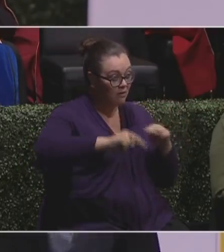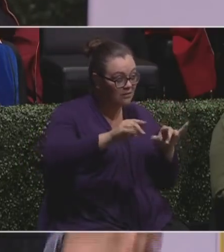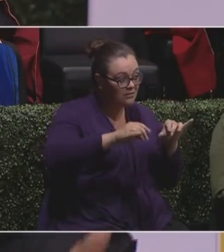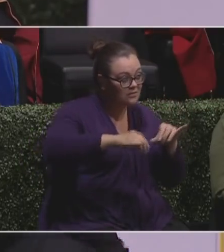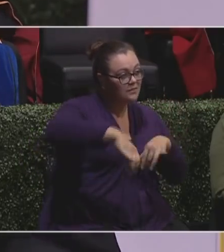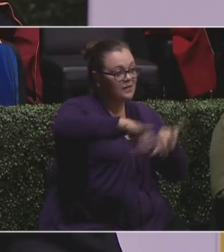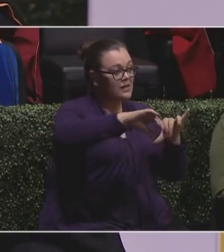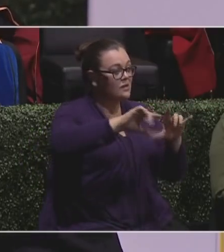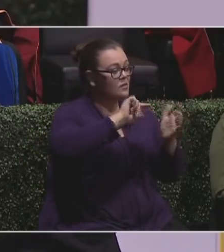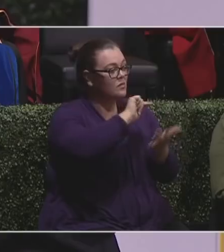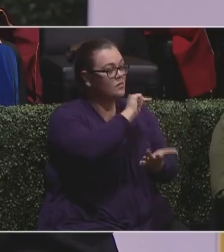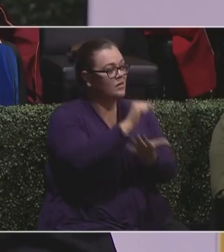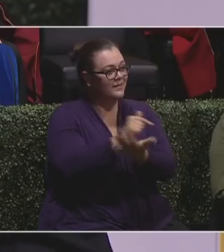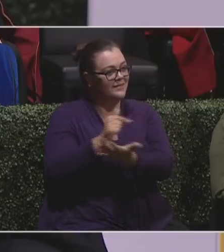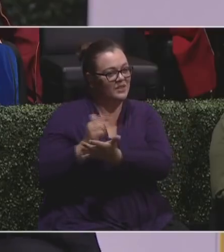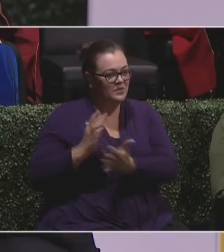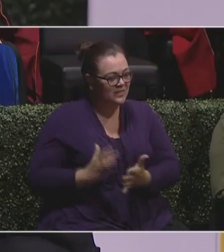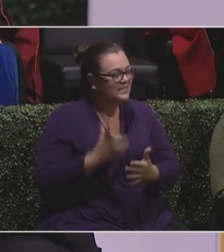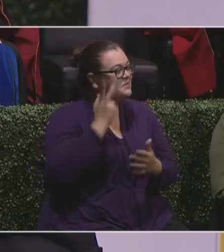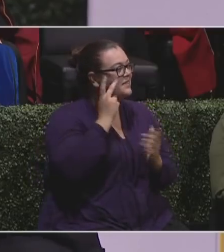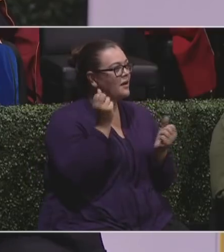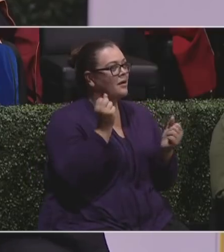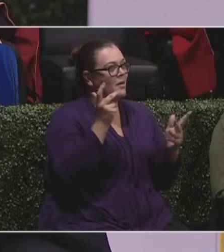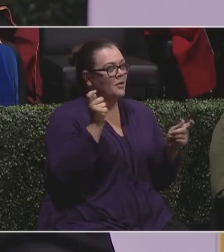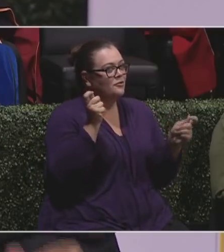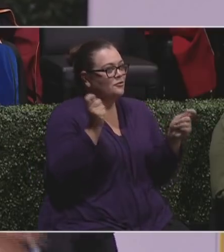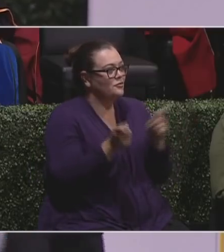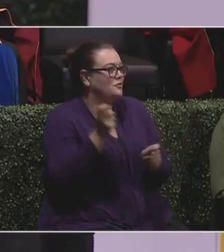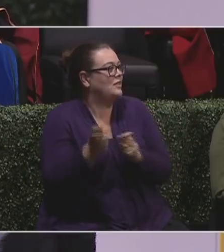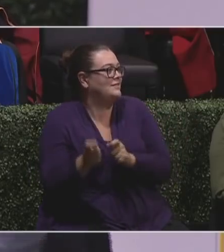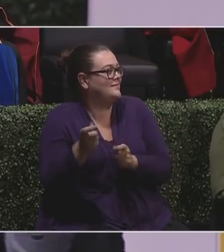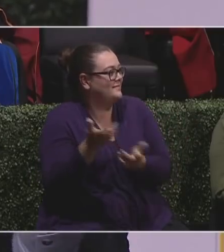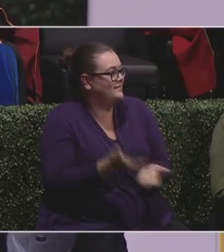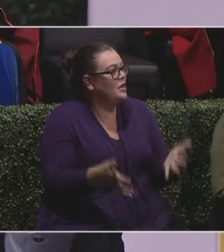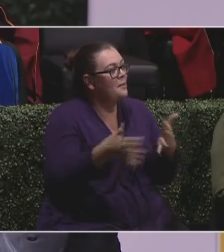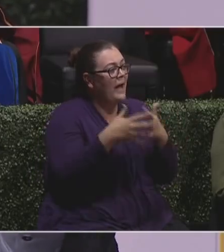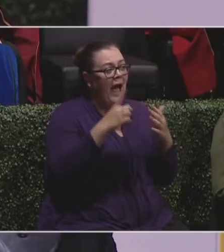YOUR OWN TEAM AT WORK, YOU MUST RECOGNIZE THAT THERE IS A DIVERSE RANGE OF PEOPLE AVAILABLE TO YOU.